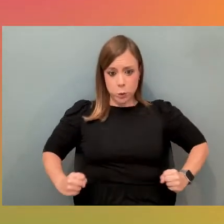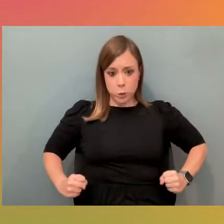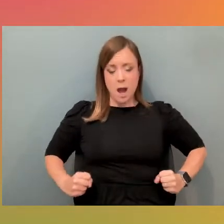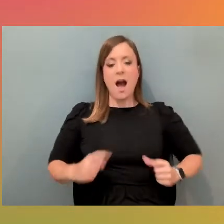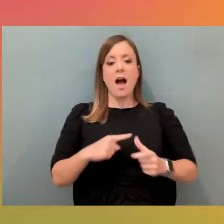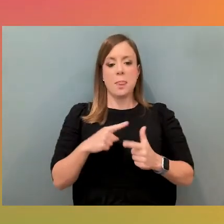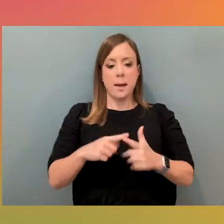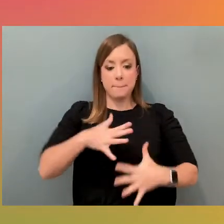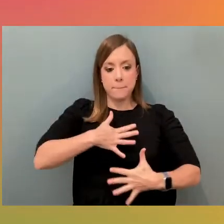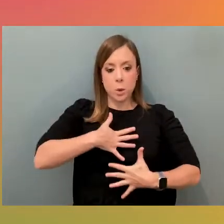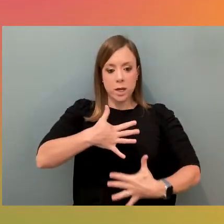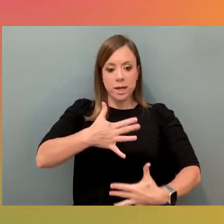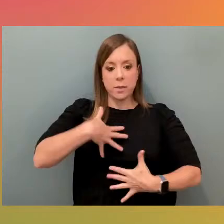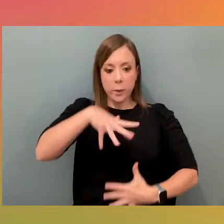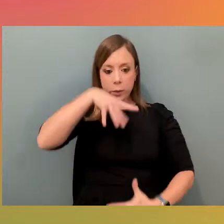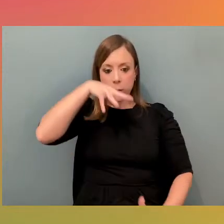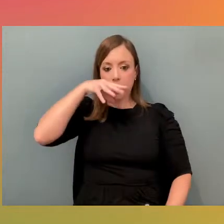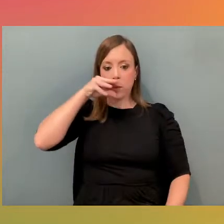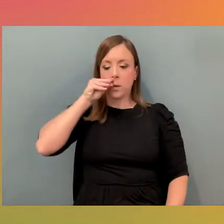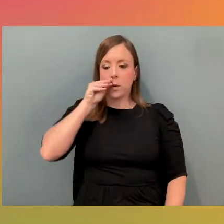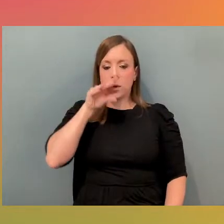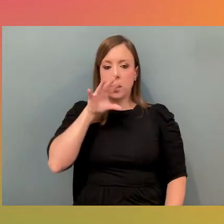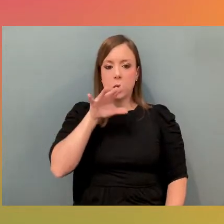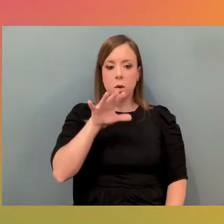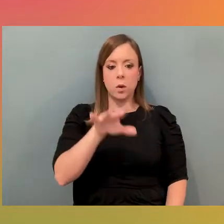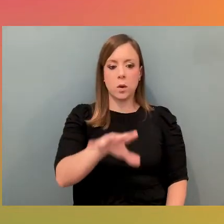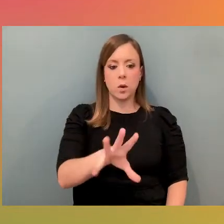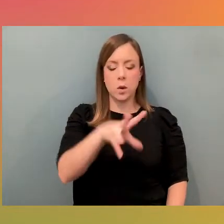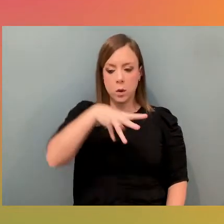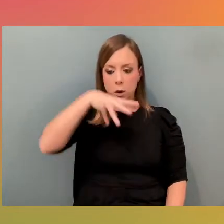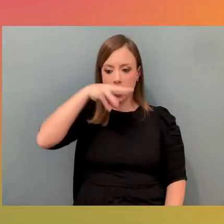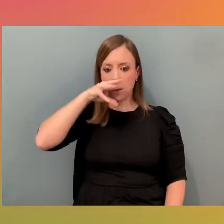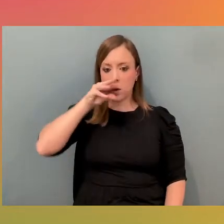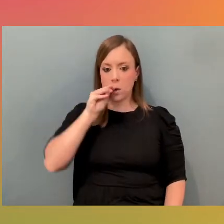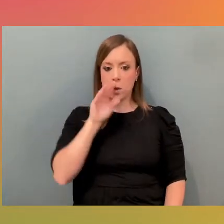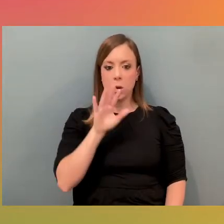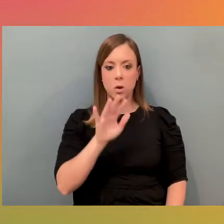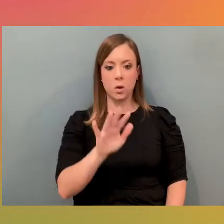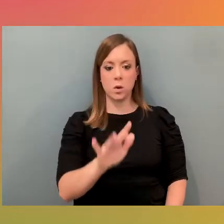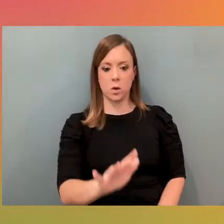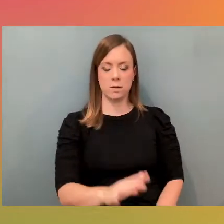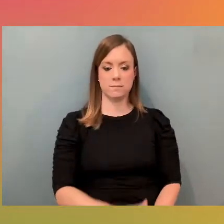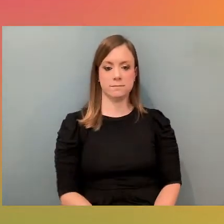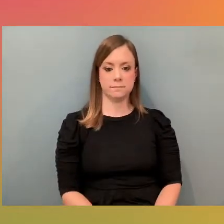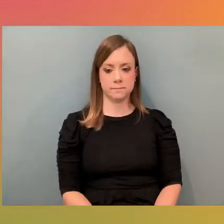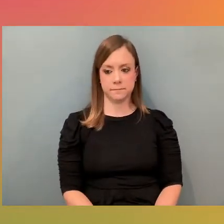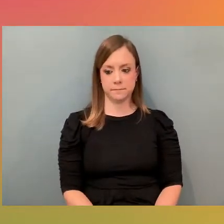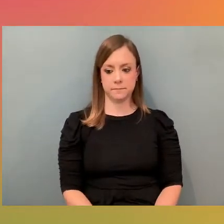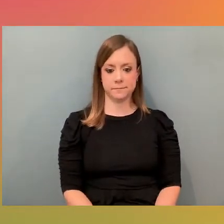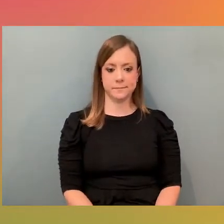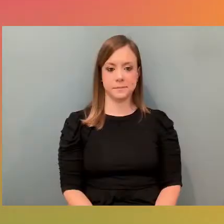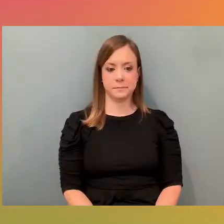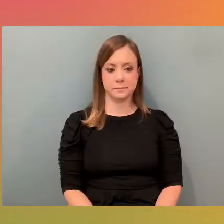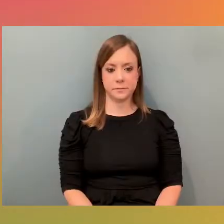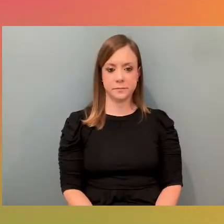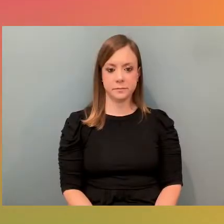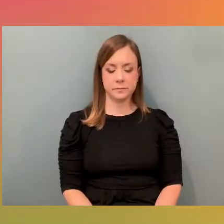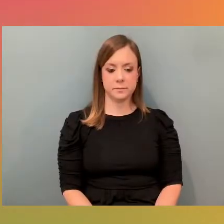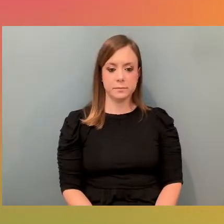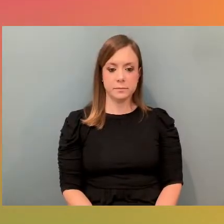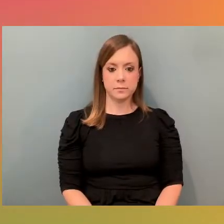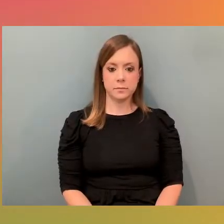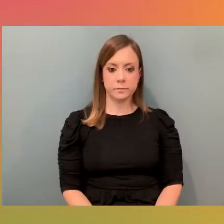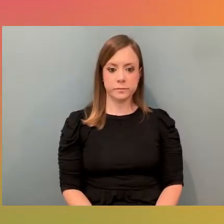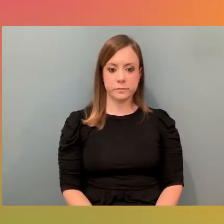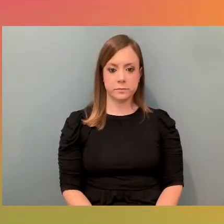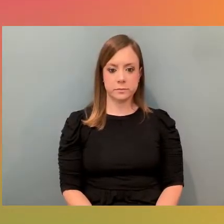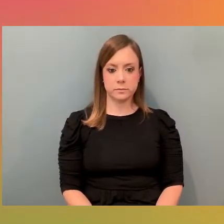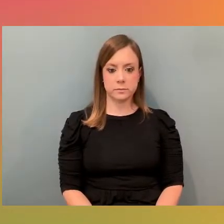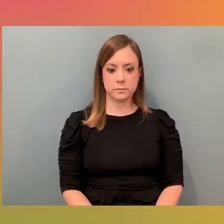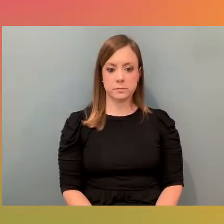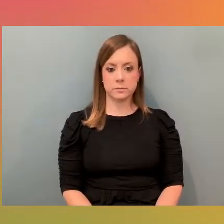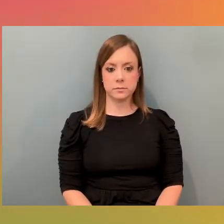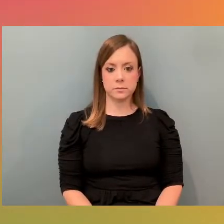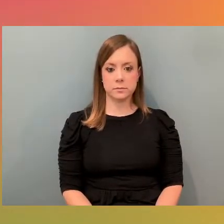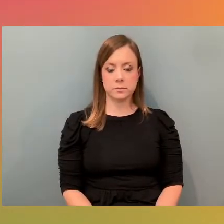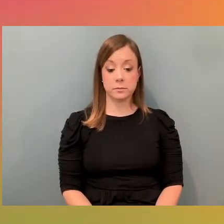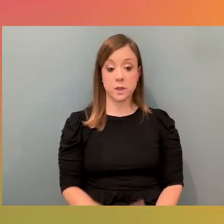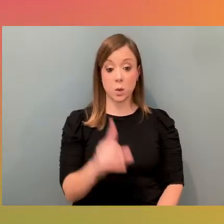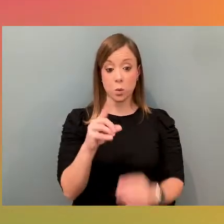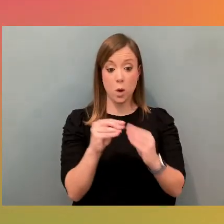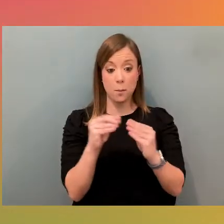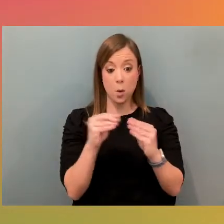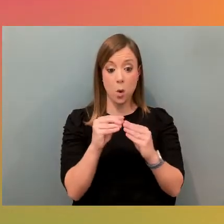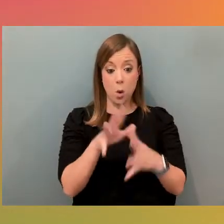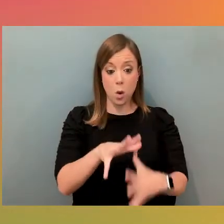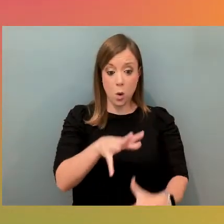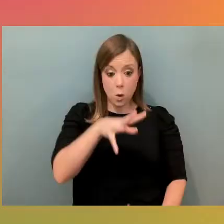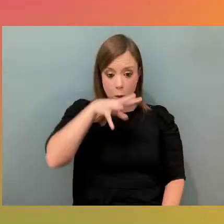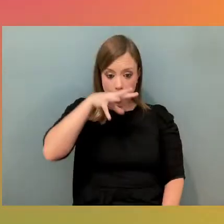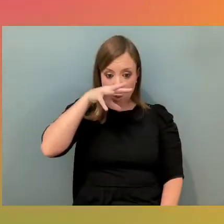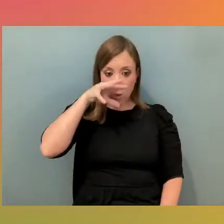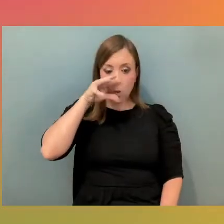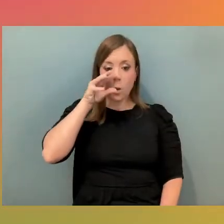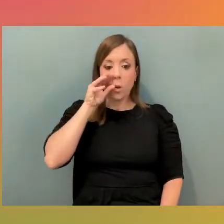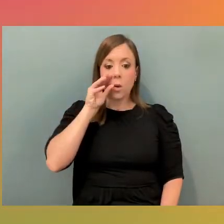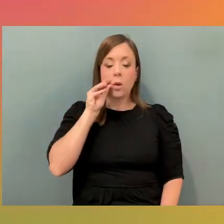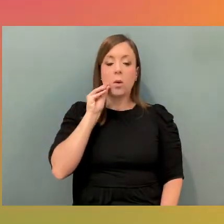AND WE WILL STAY HERE AND